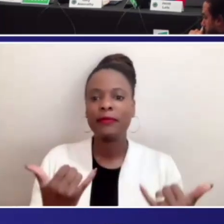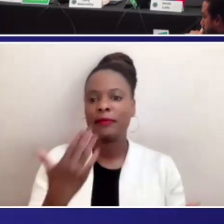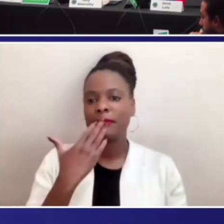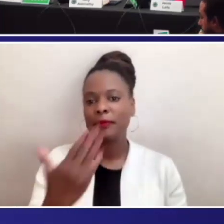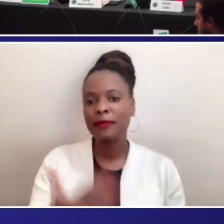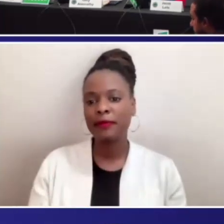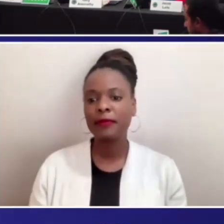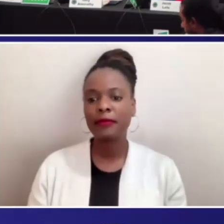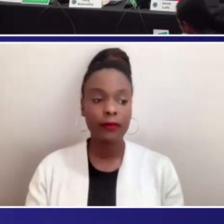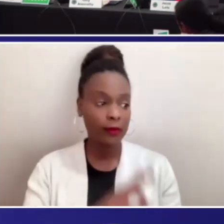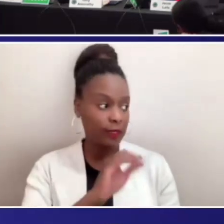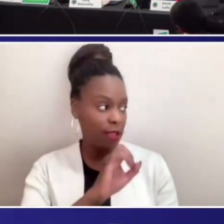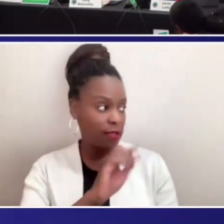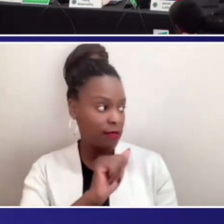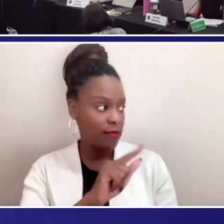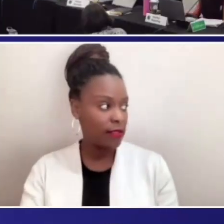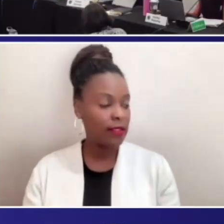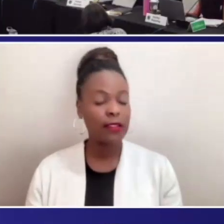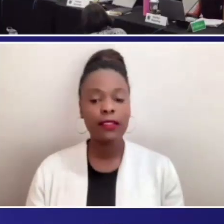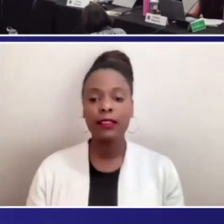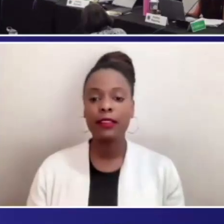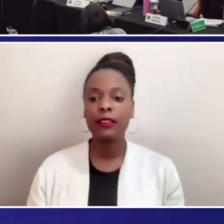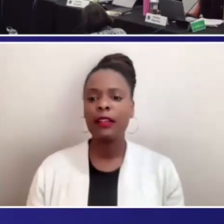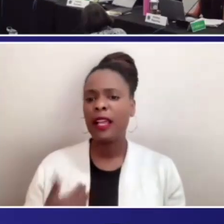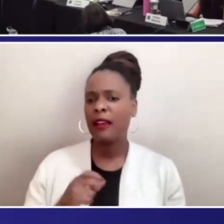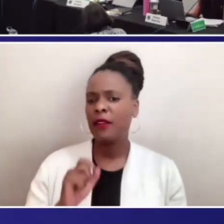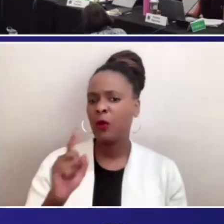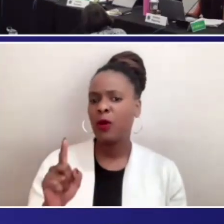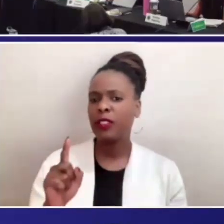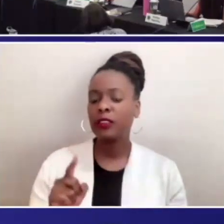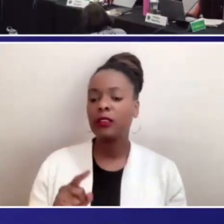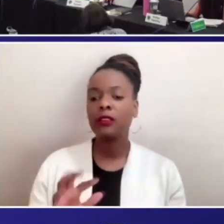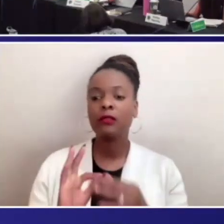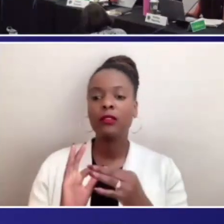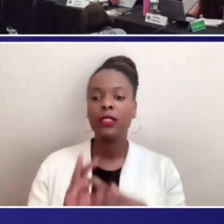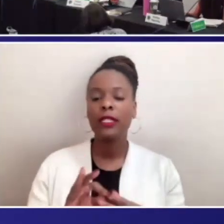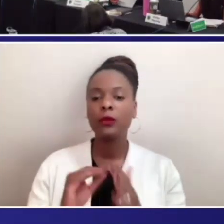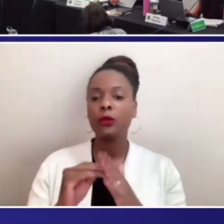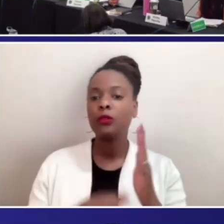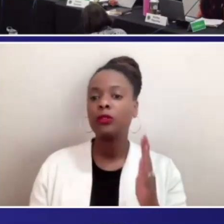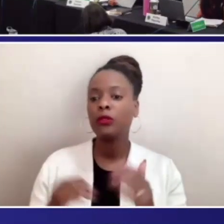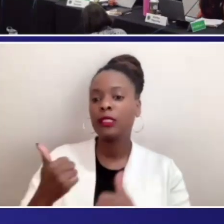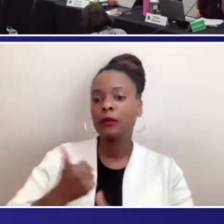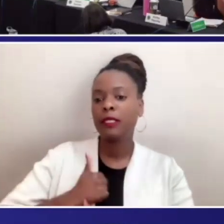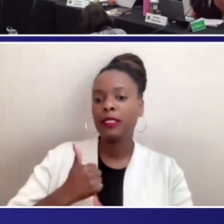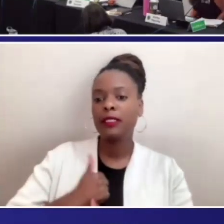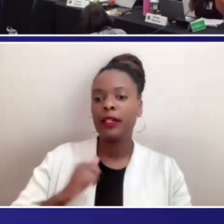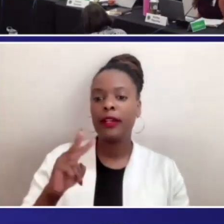Just have a question about some of the student veteran military-related provisions that we mentioned earlier in the week. I